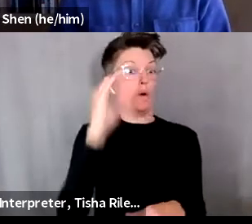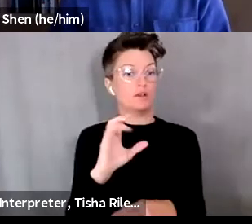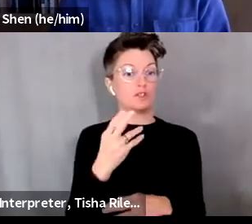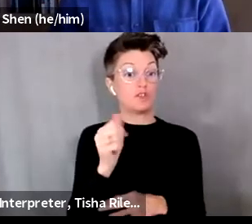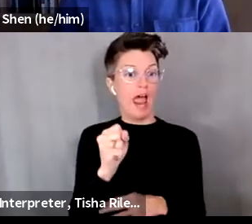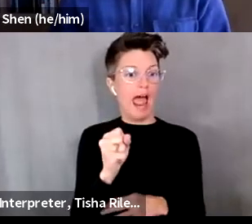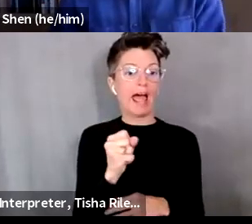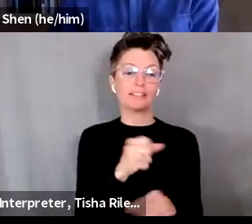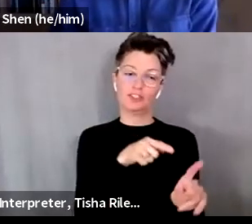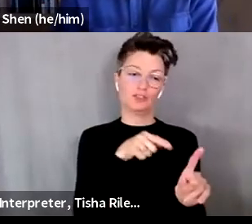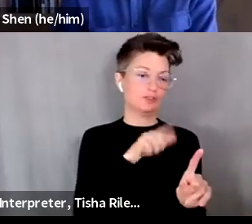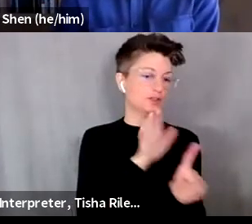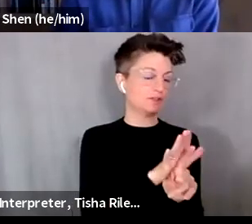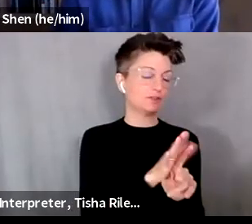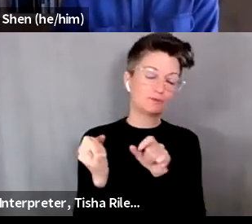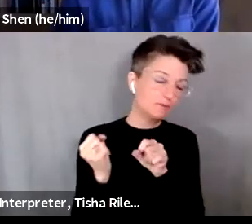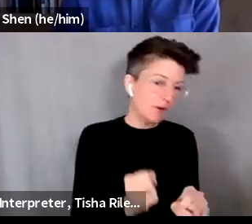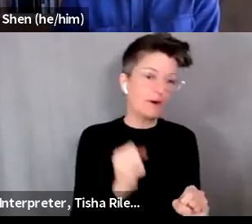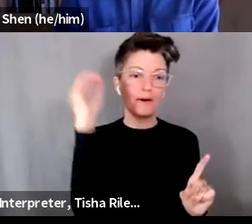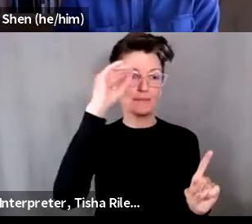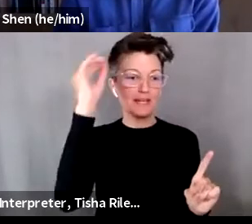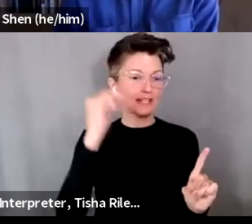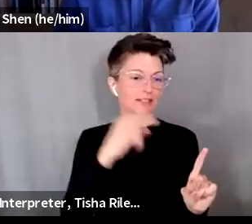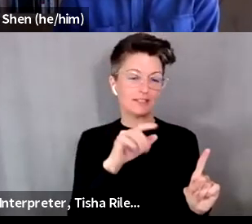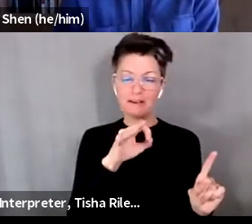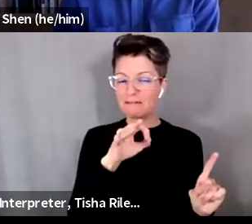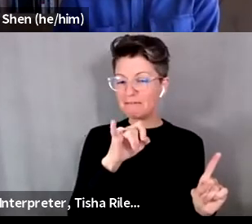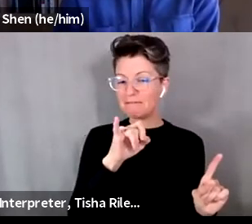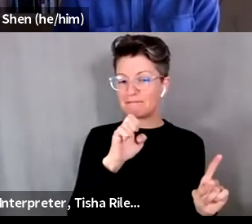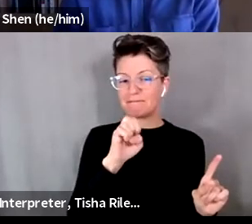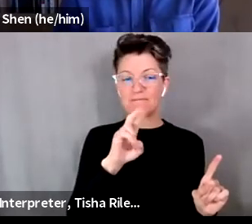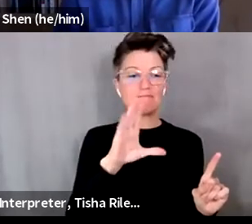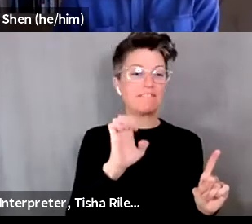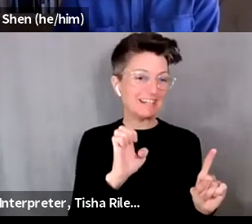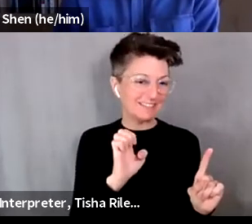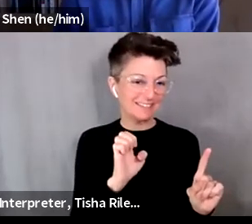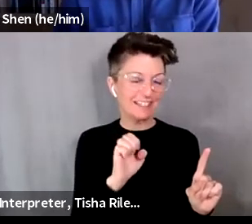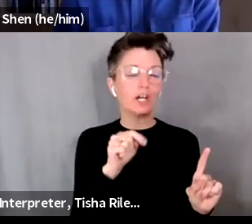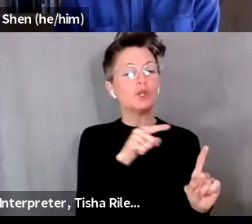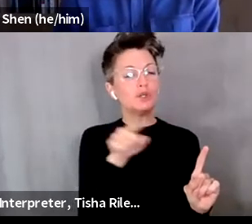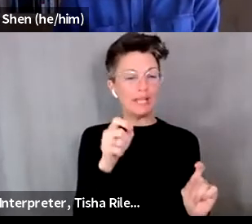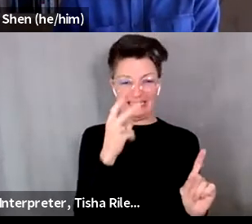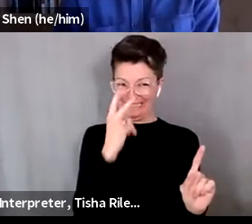and, yeah, you can really feel her, her guiding voice, you know, in, in the whole,